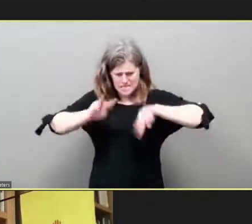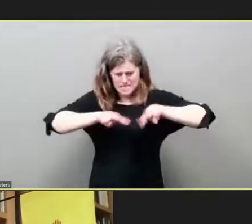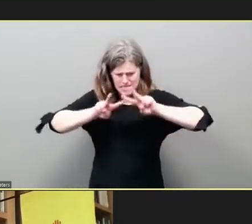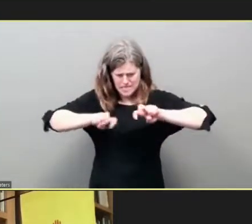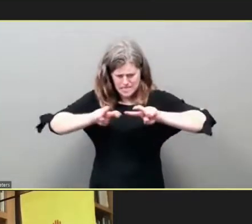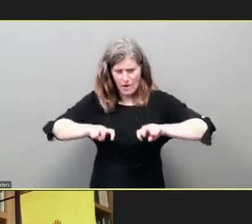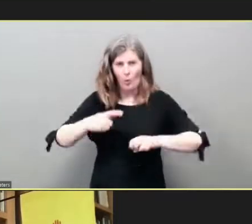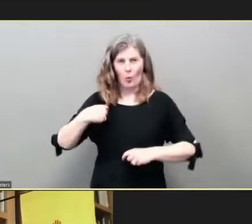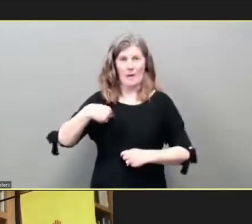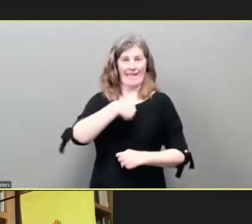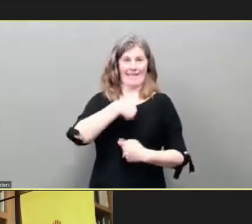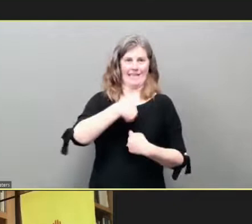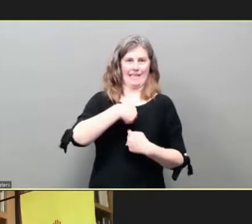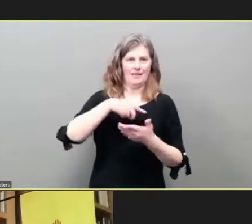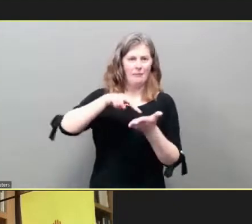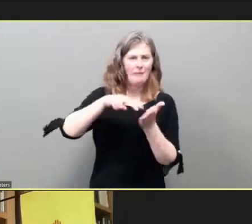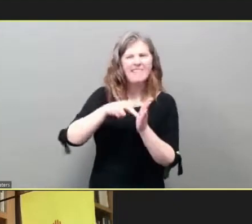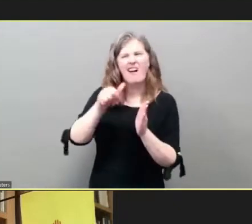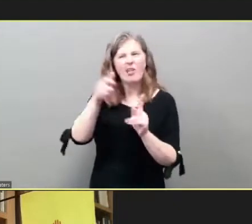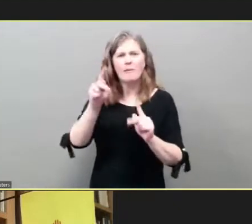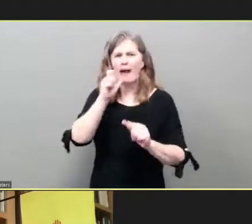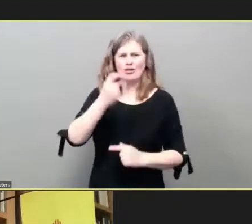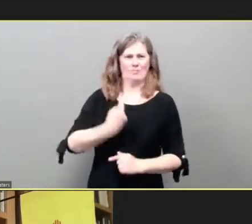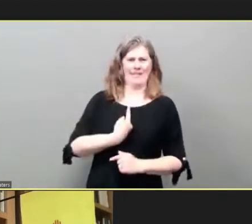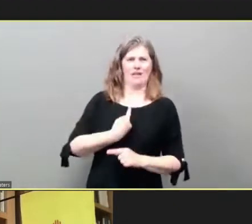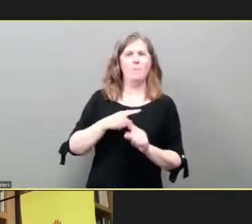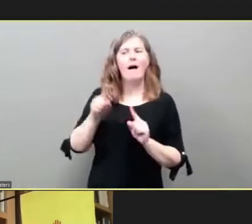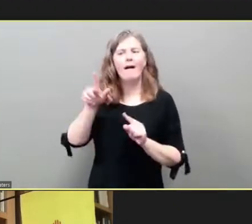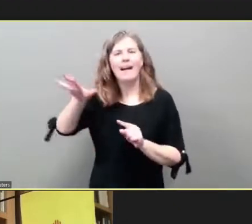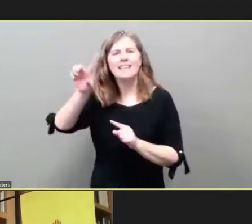course other people, not me, but people in D. O. A. To really are experts at